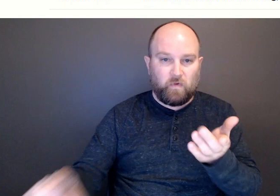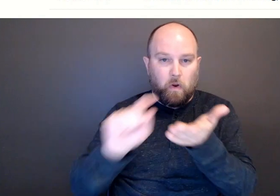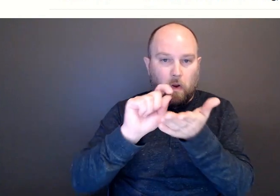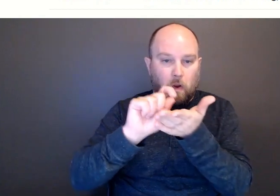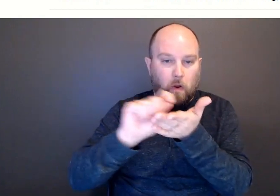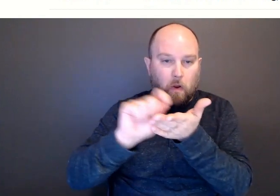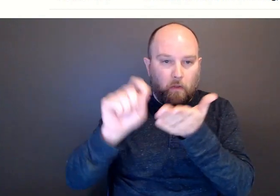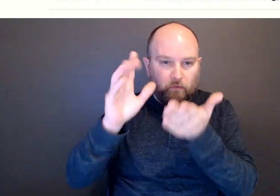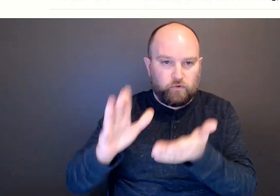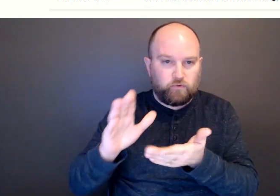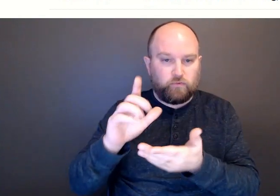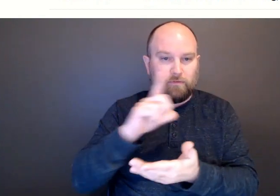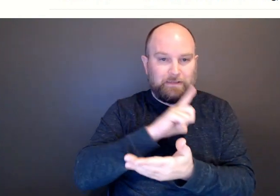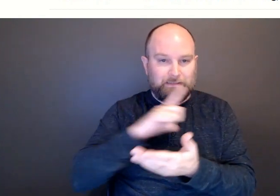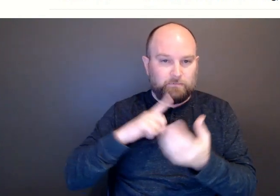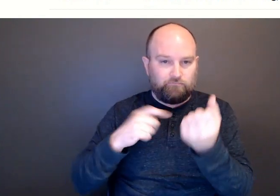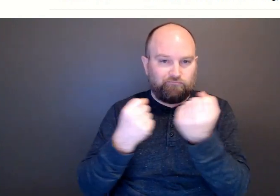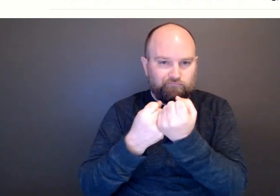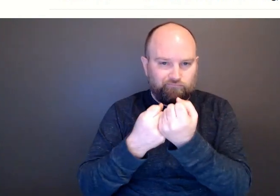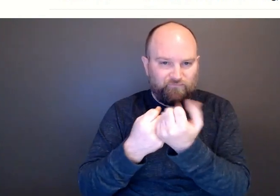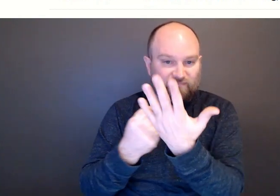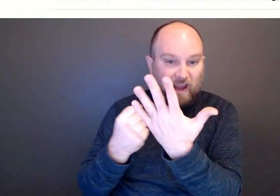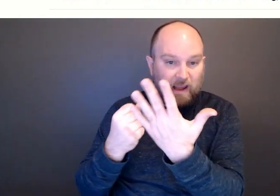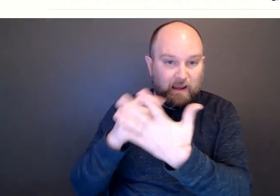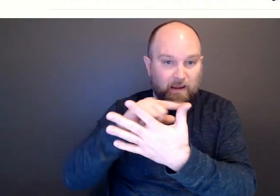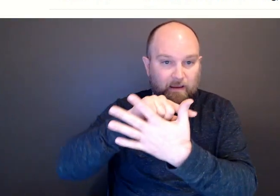to share their data and has several supporters